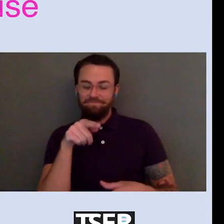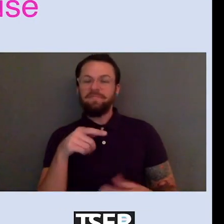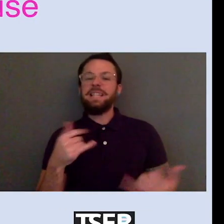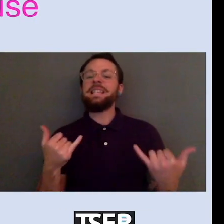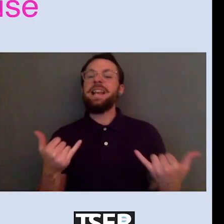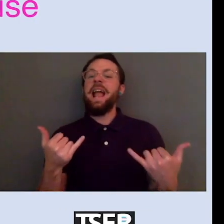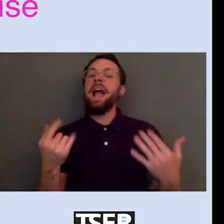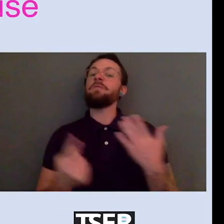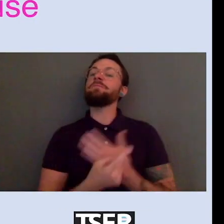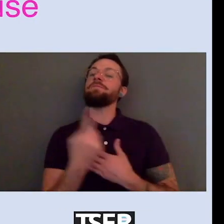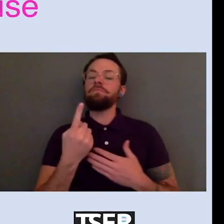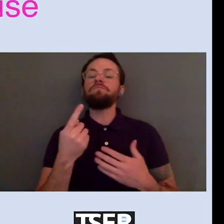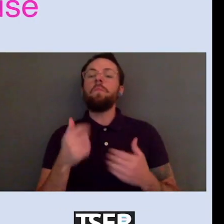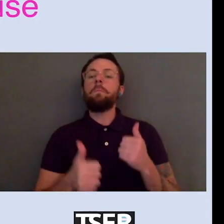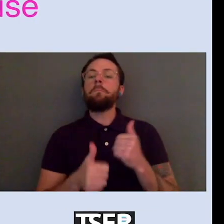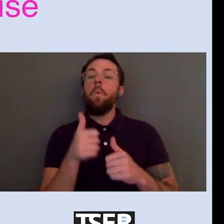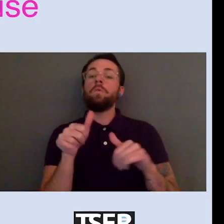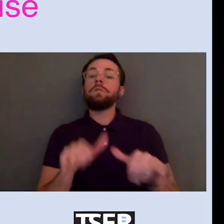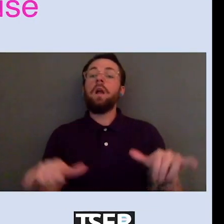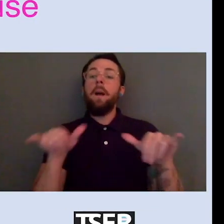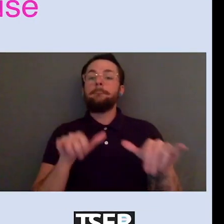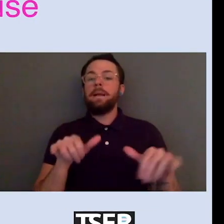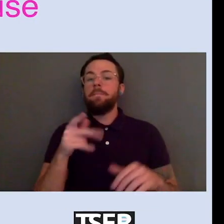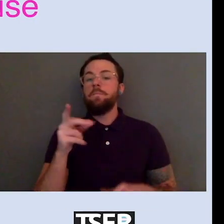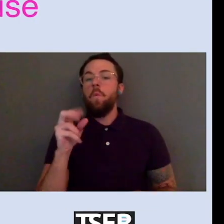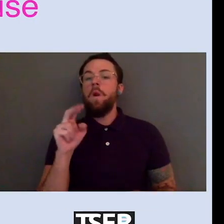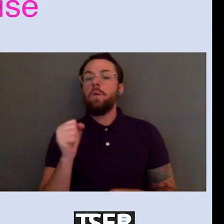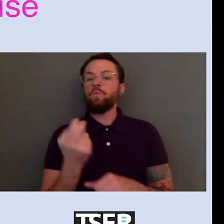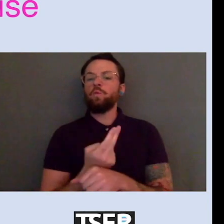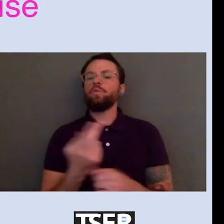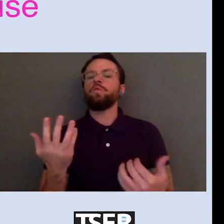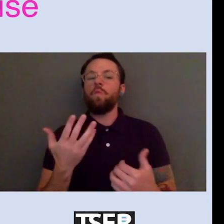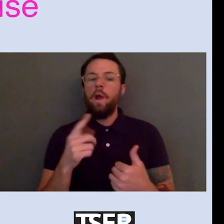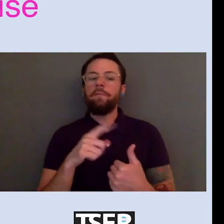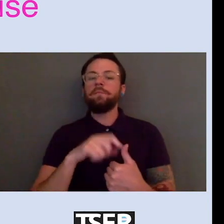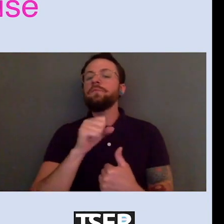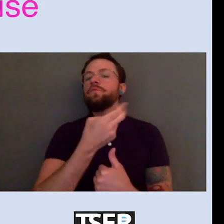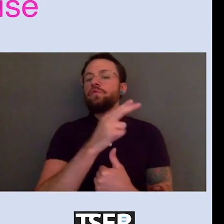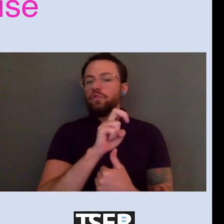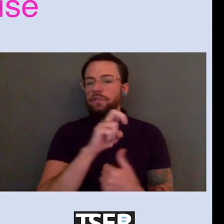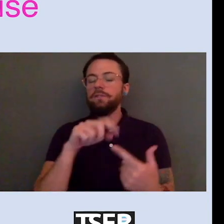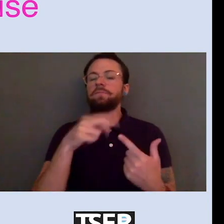community. Here's a list of some pronouns.